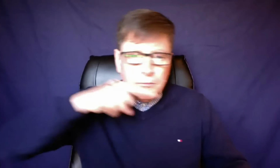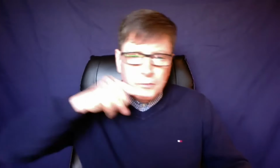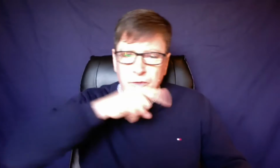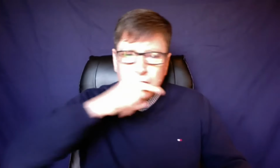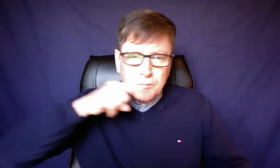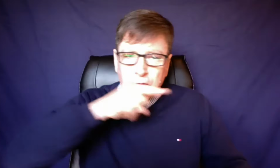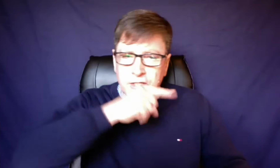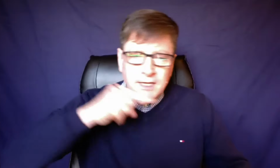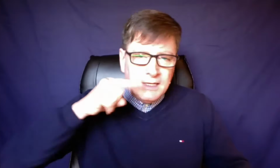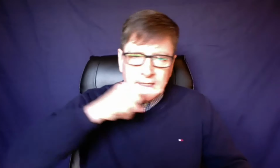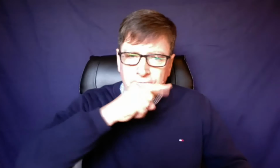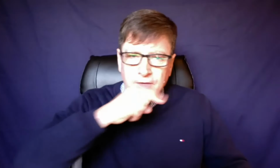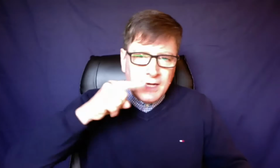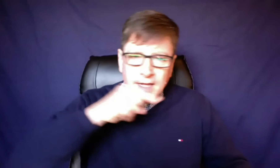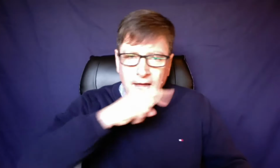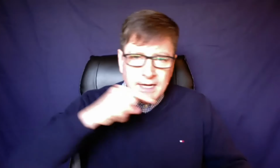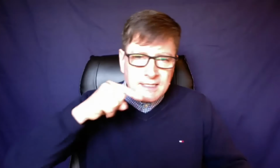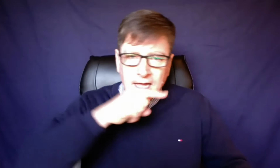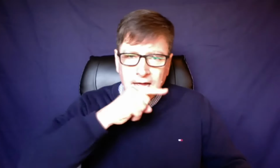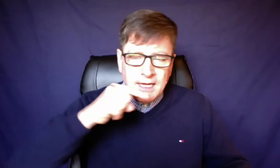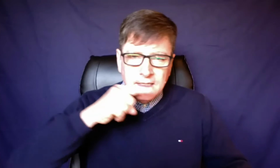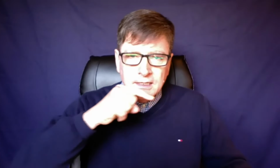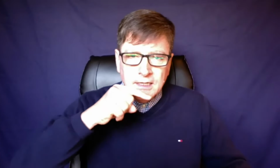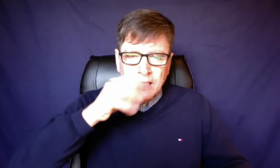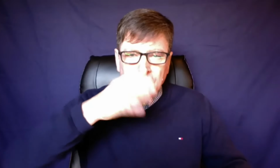iconic signs from a study that was